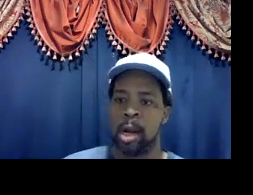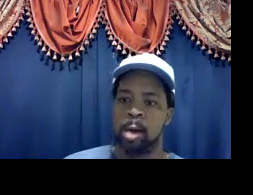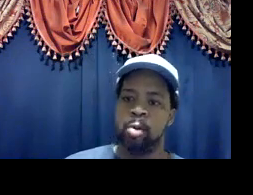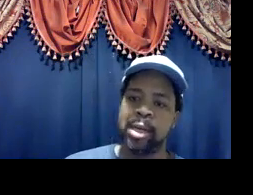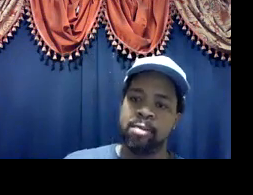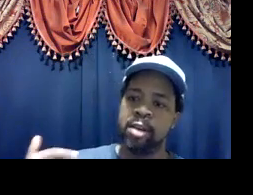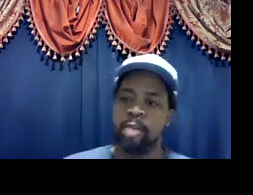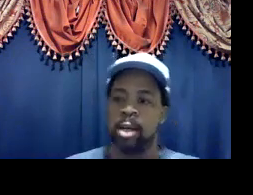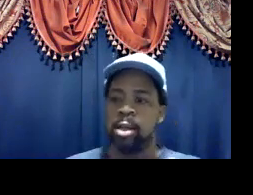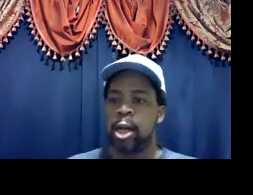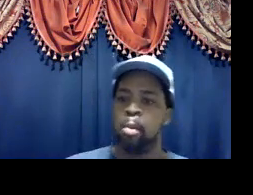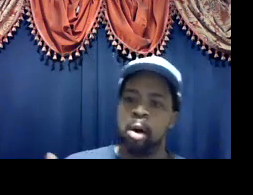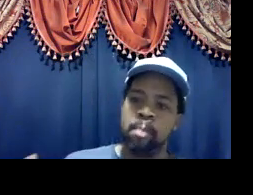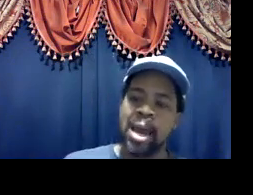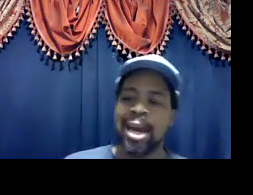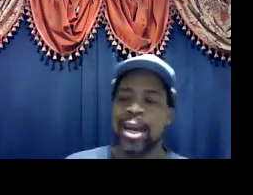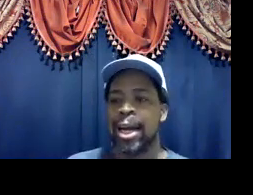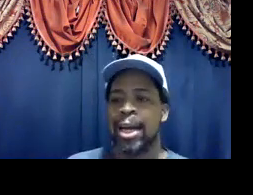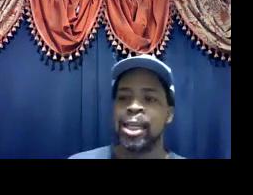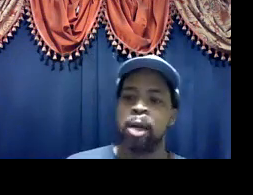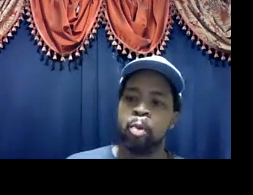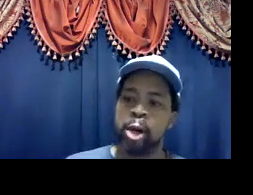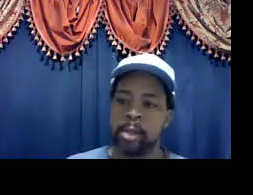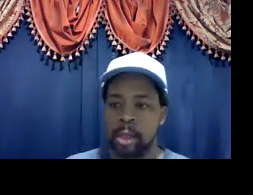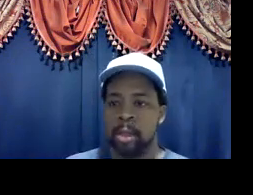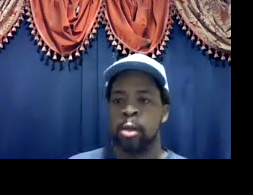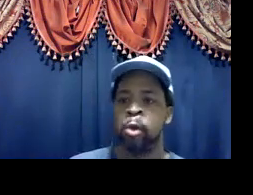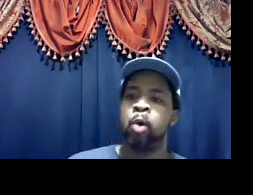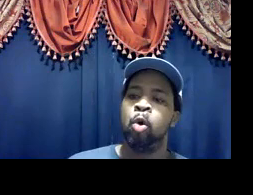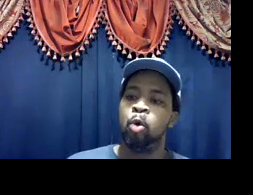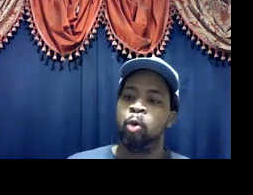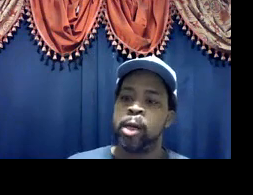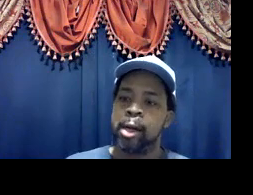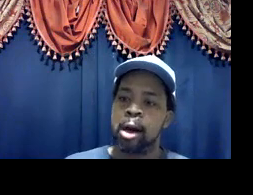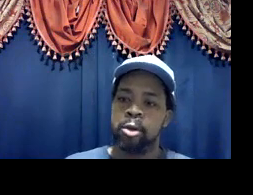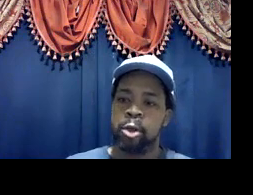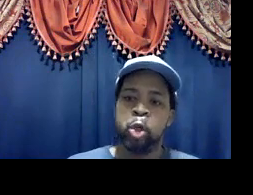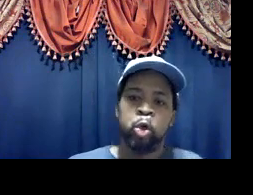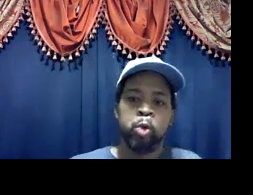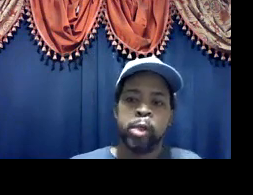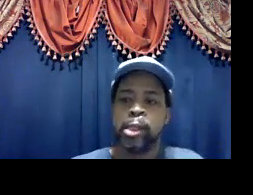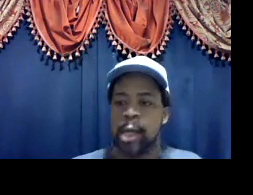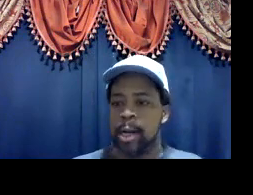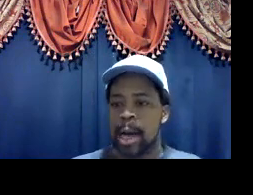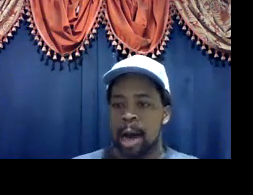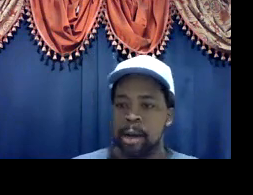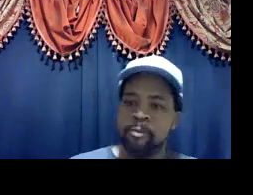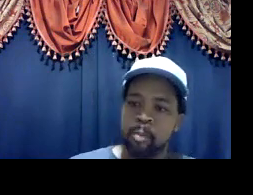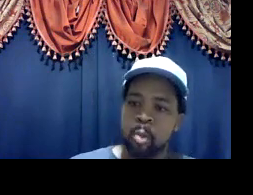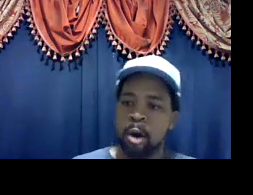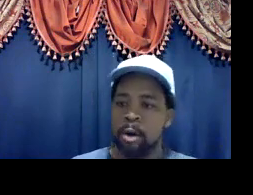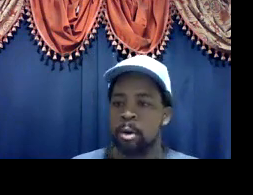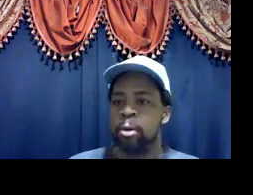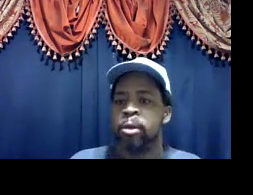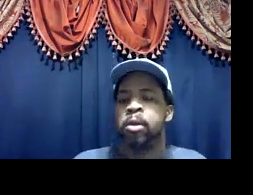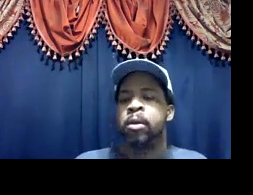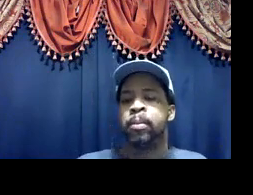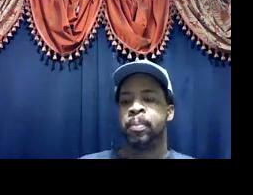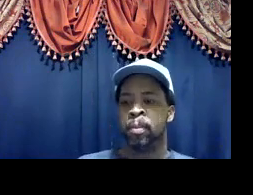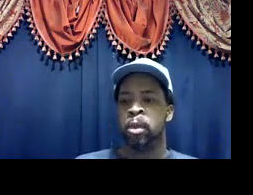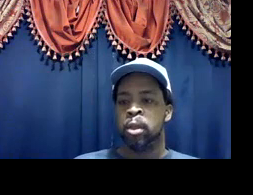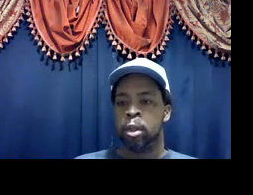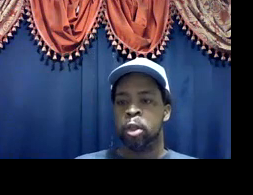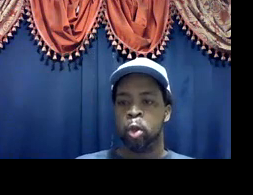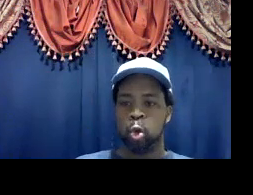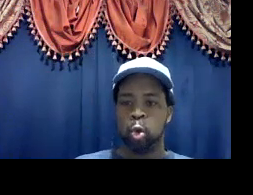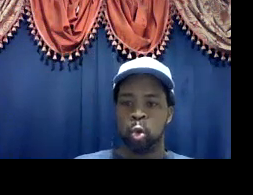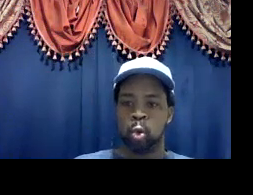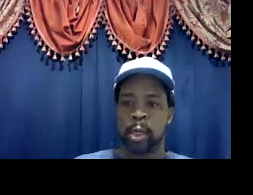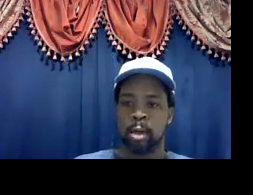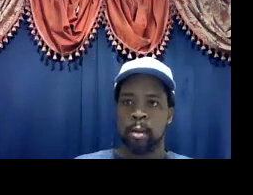like different events that come up, ADA celebration, reaching out to our different partners to